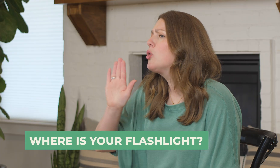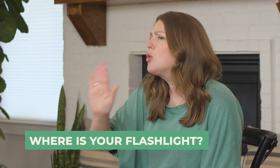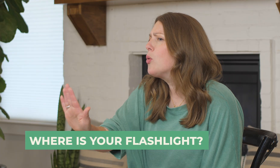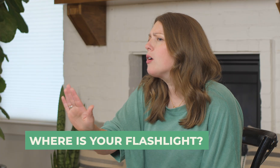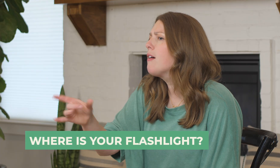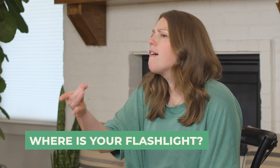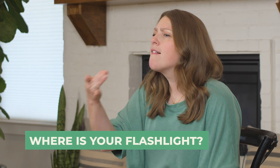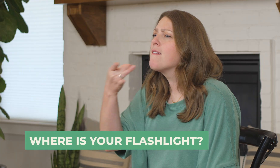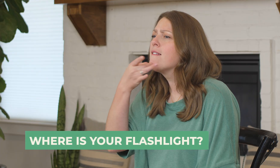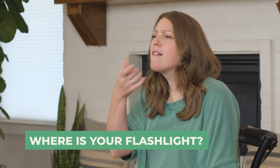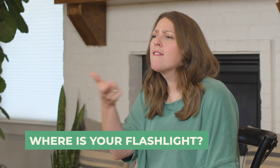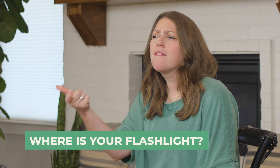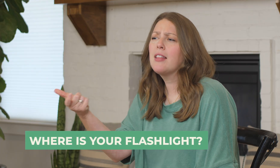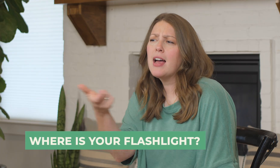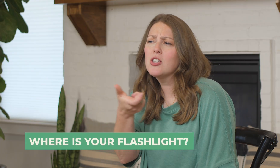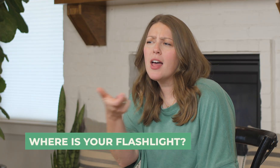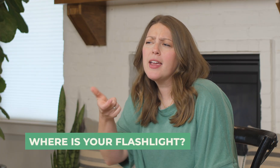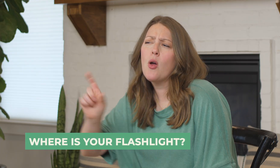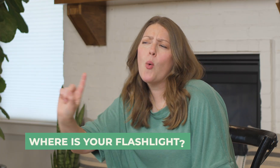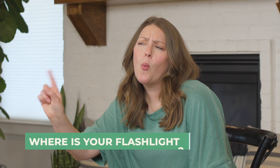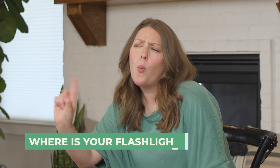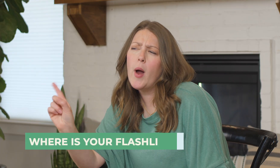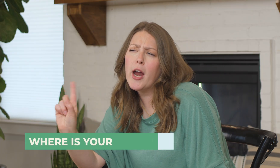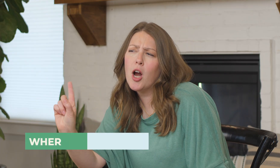Your flashlight? Where?